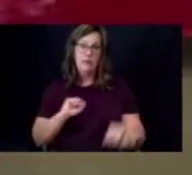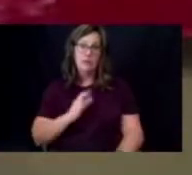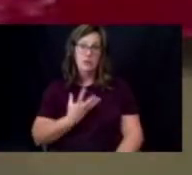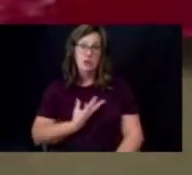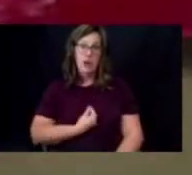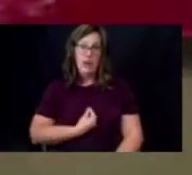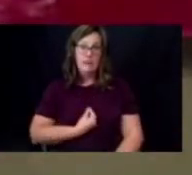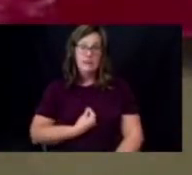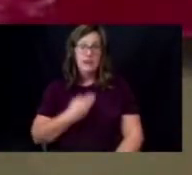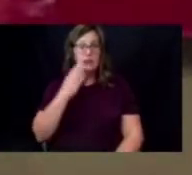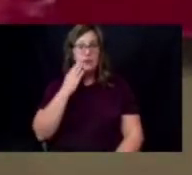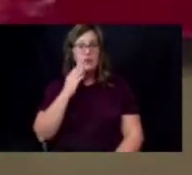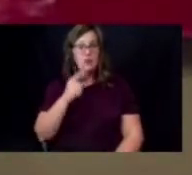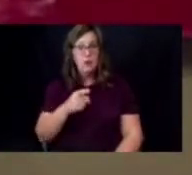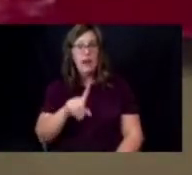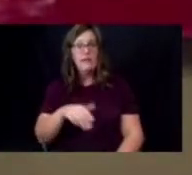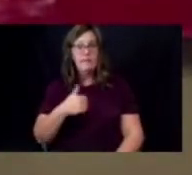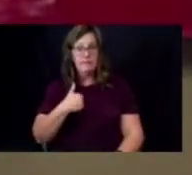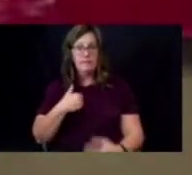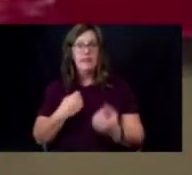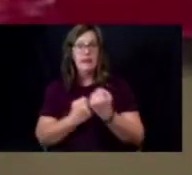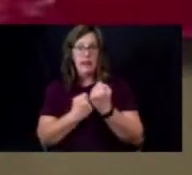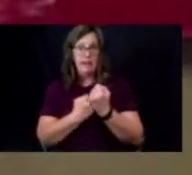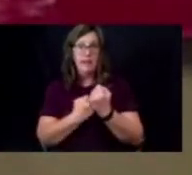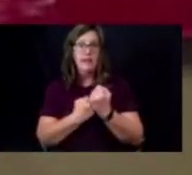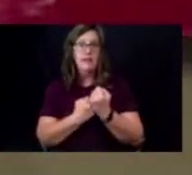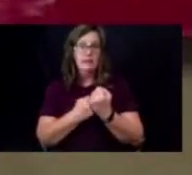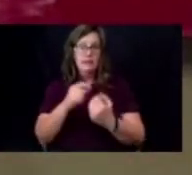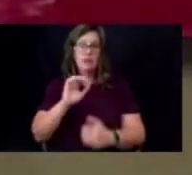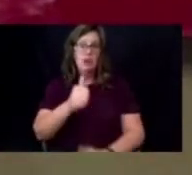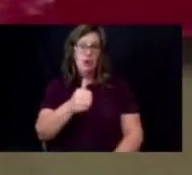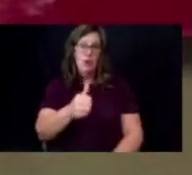experience being an ally and kind of just touching on your own personal experiences with that